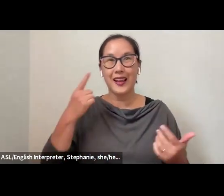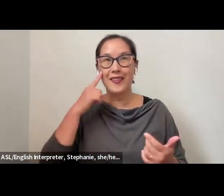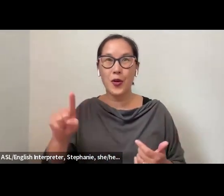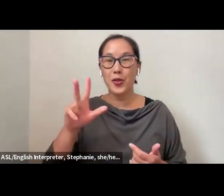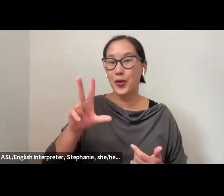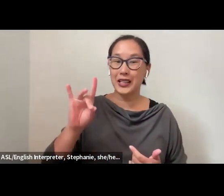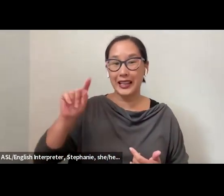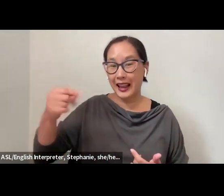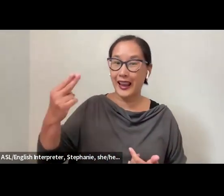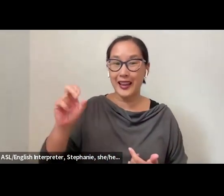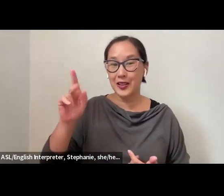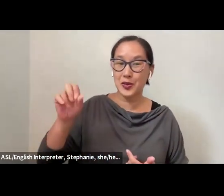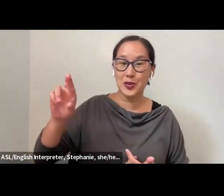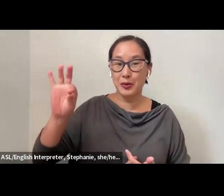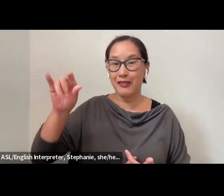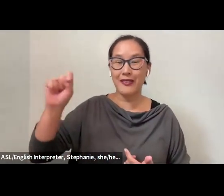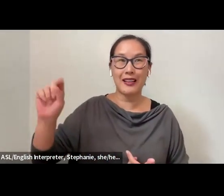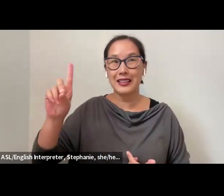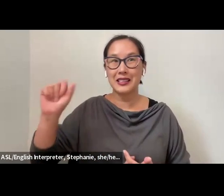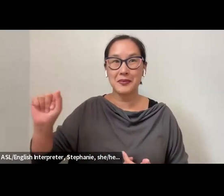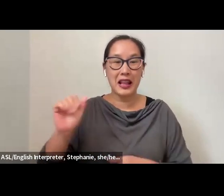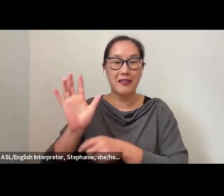Superfest Disability Film Festival.